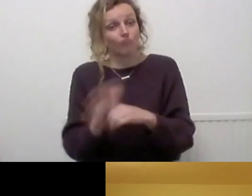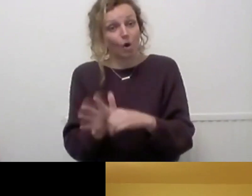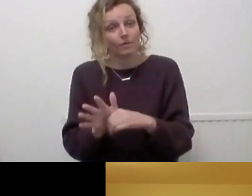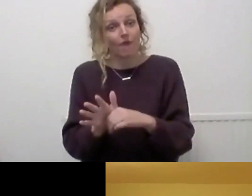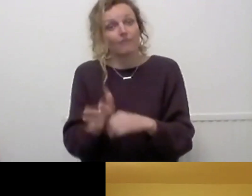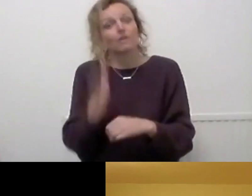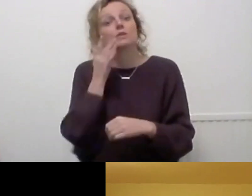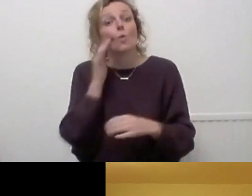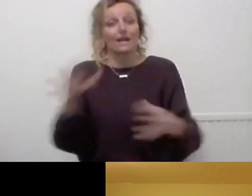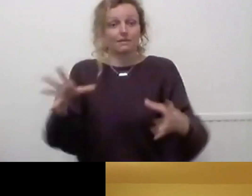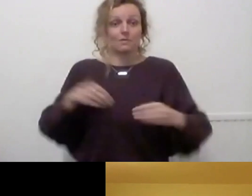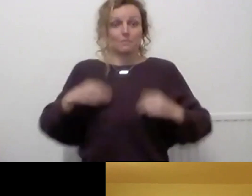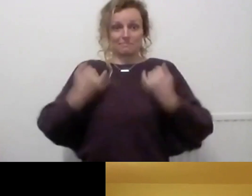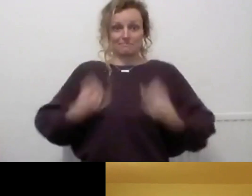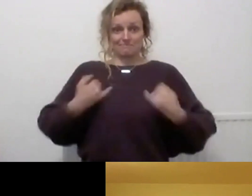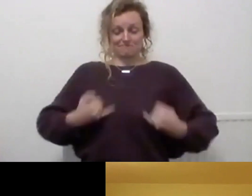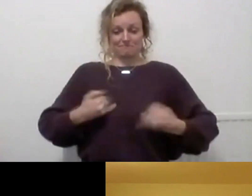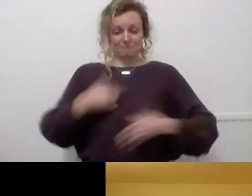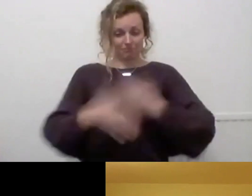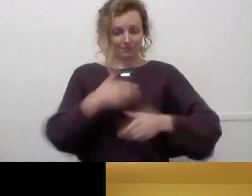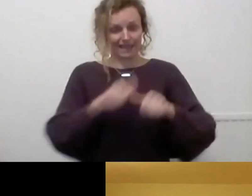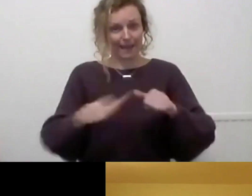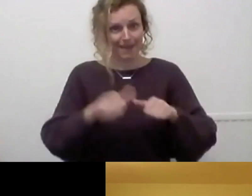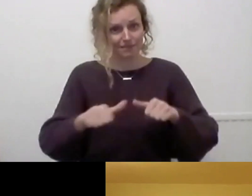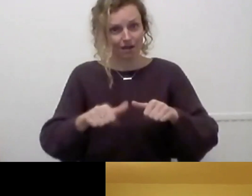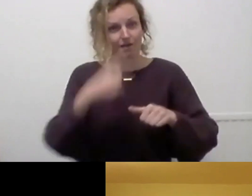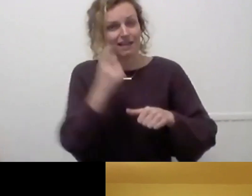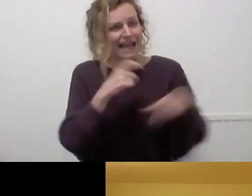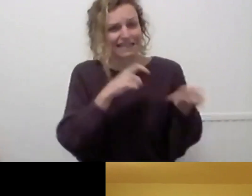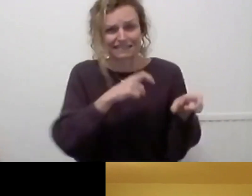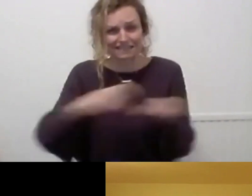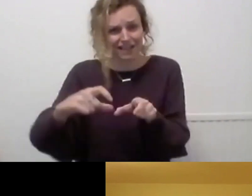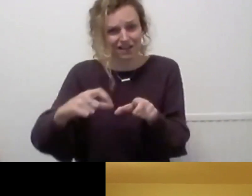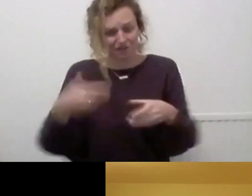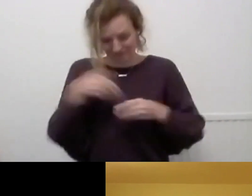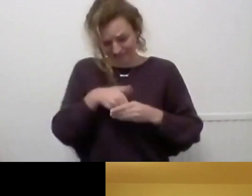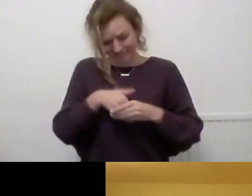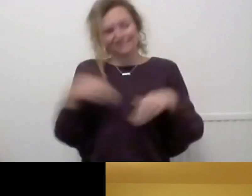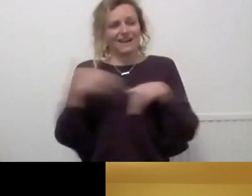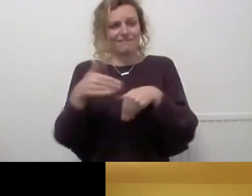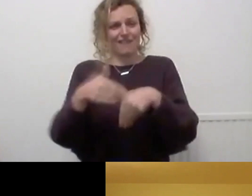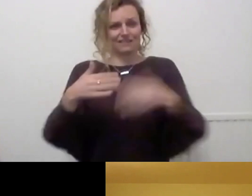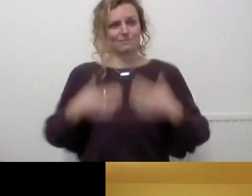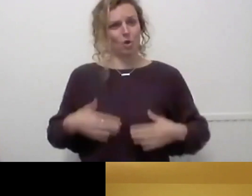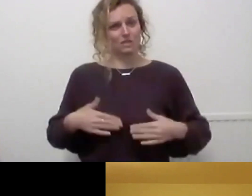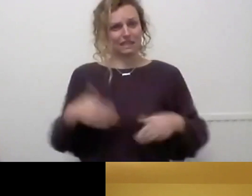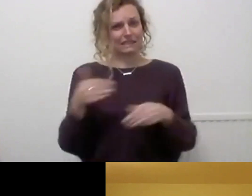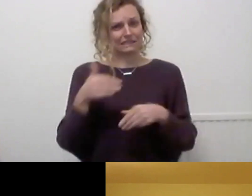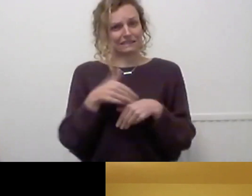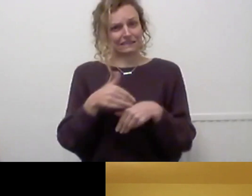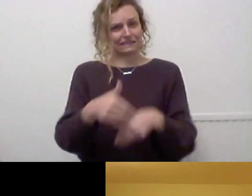and having the vaccine stops COVID and potentially long COVID So the truth is,